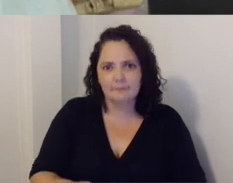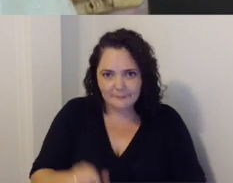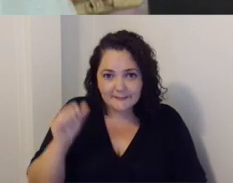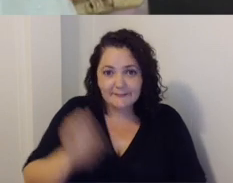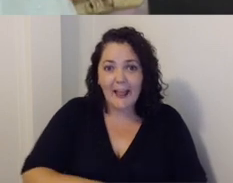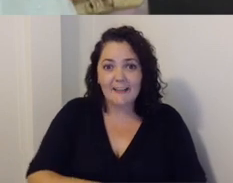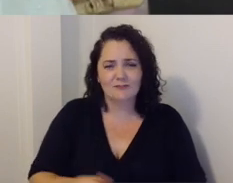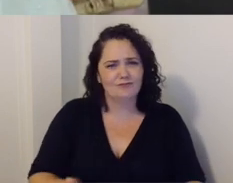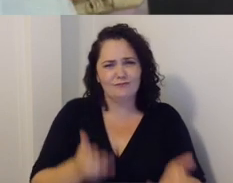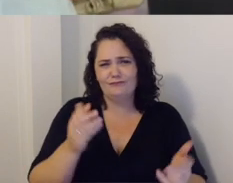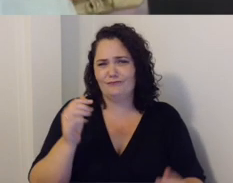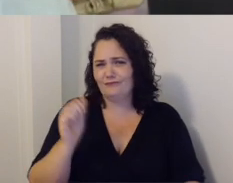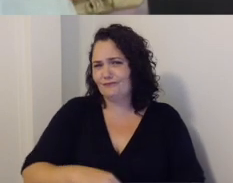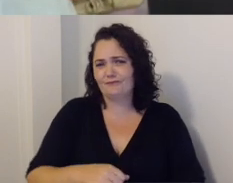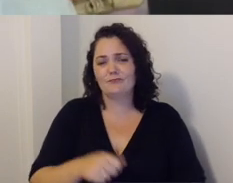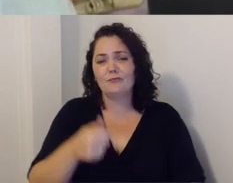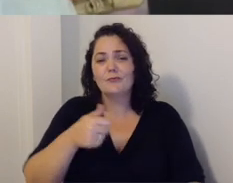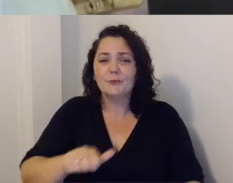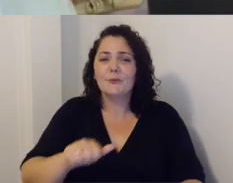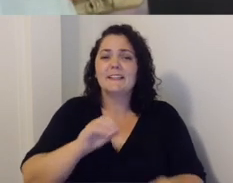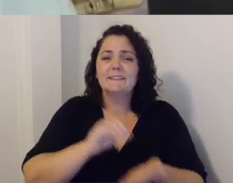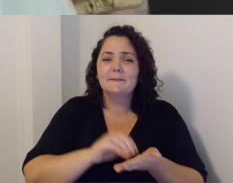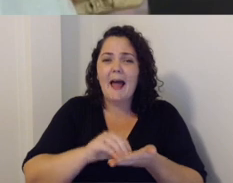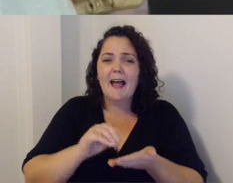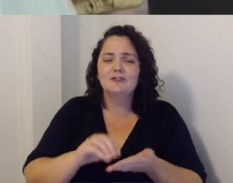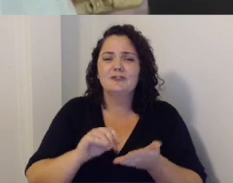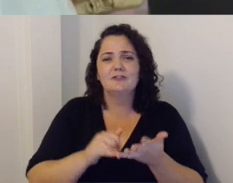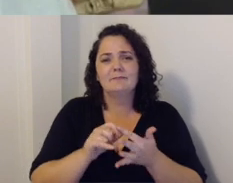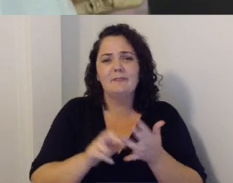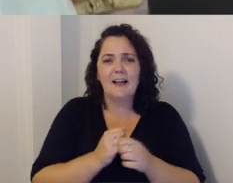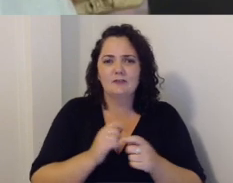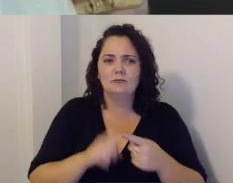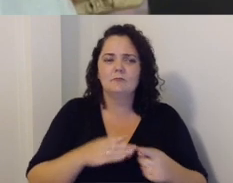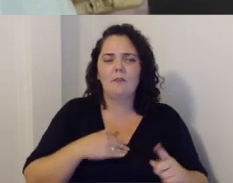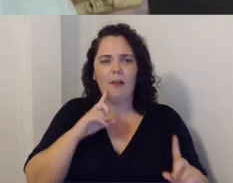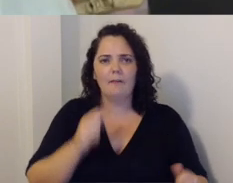material around, you can absolutely use sponges, one of my favorite tools to use I have bags of them in